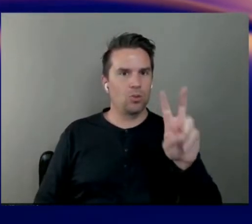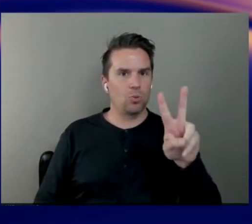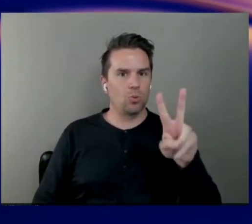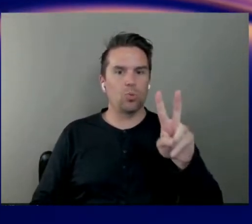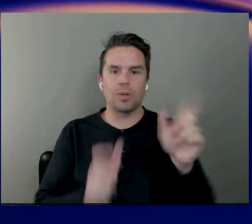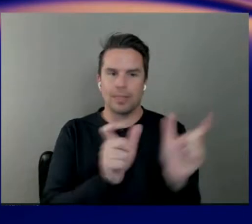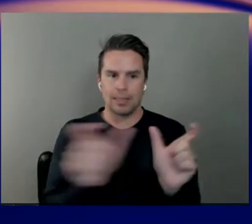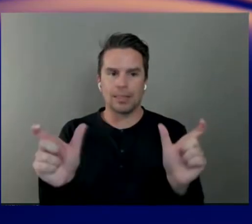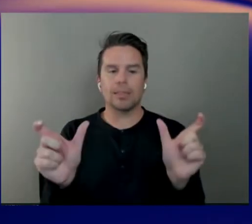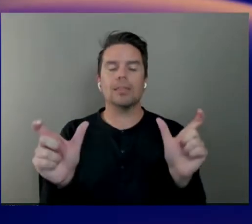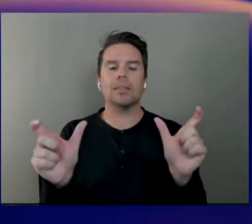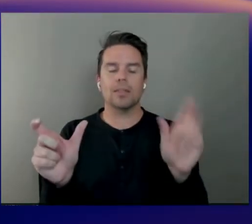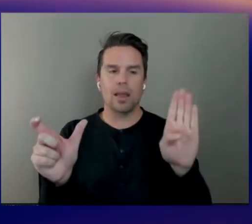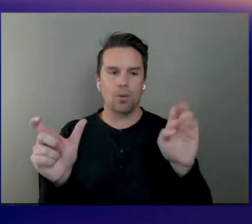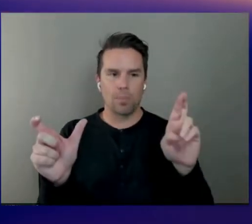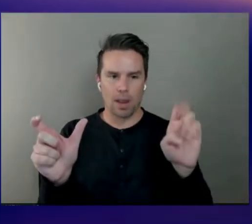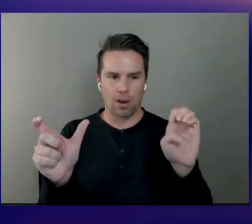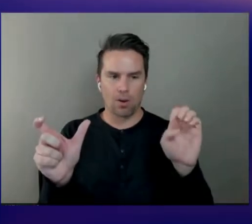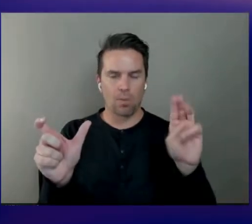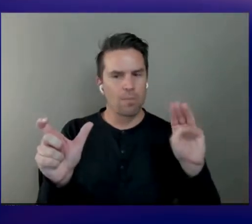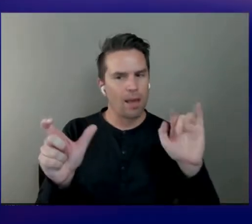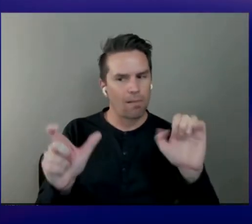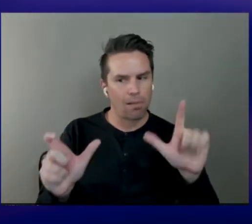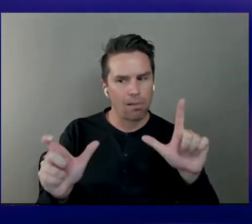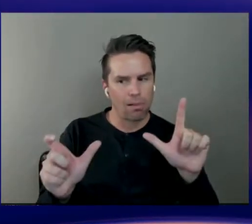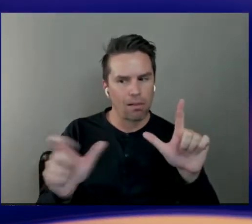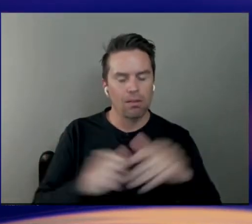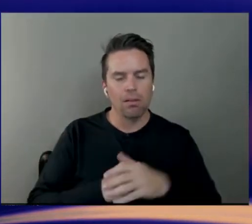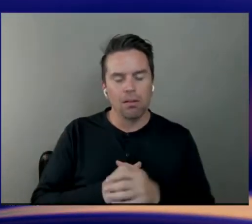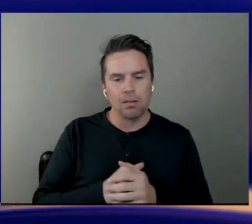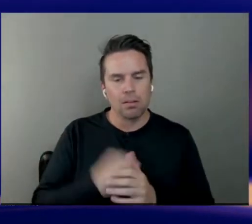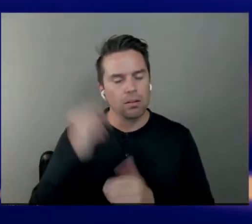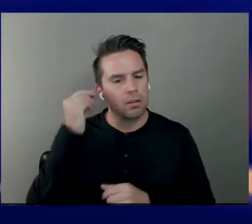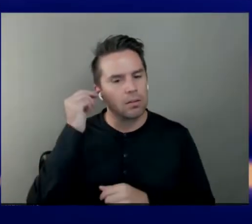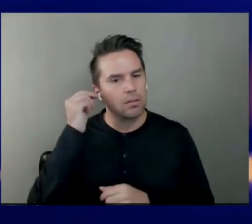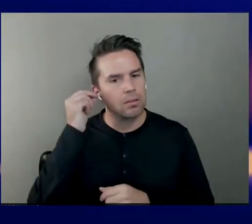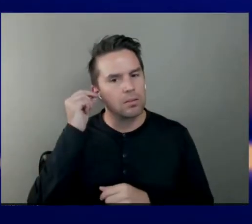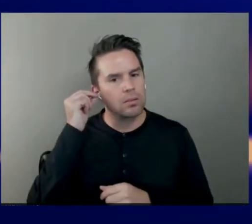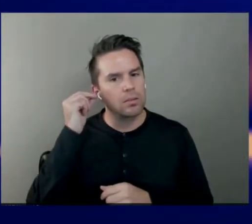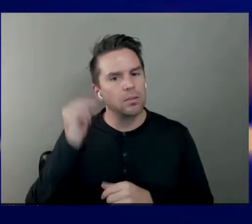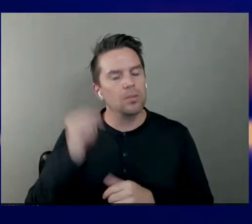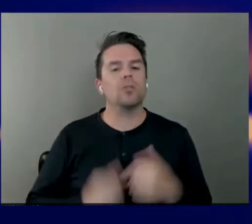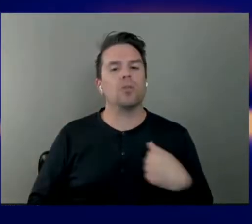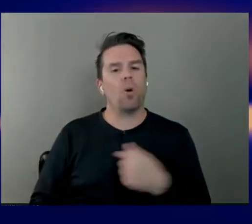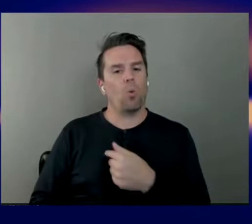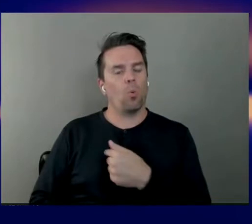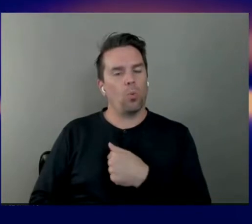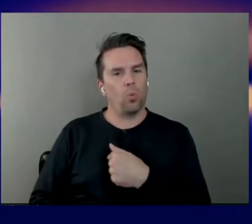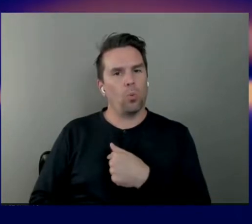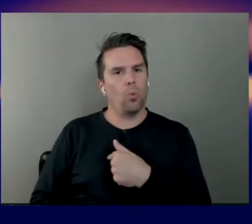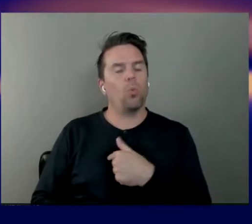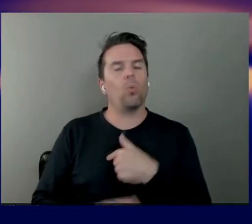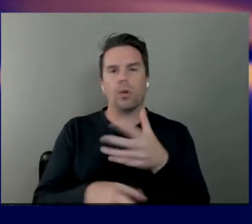So we get that feedback from customers regularly, and it's driving our focus on the big three areas,